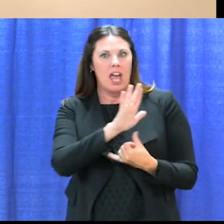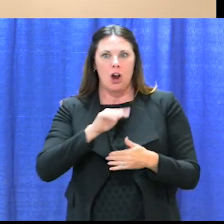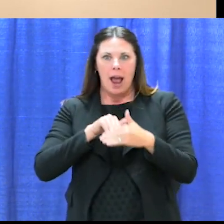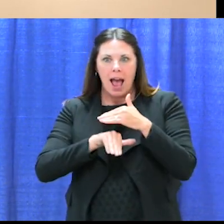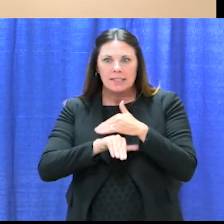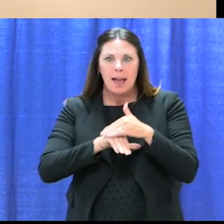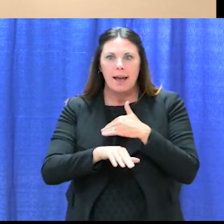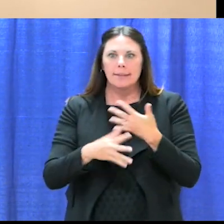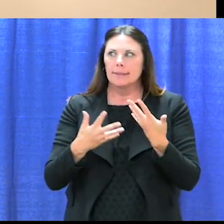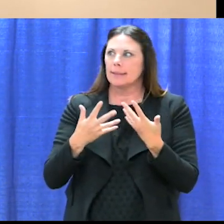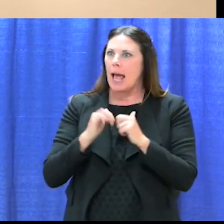and infrastructure.